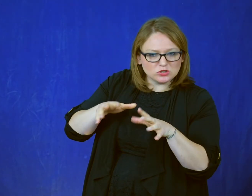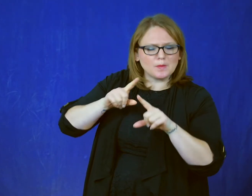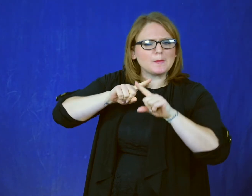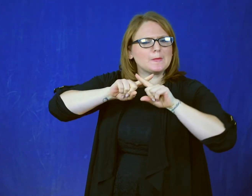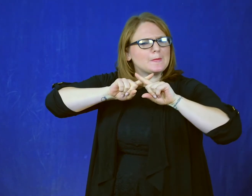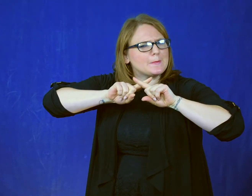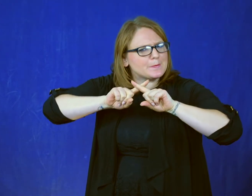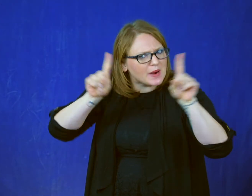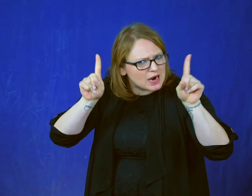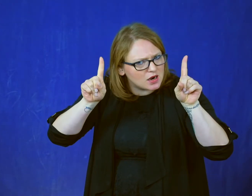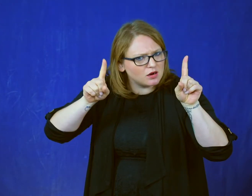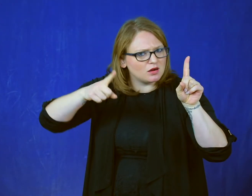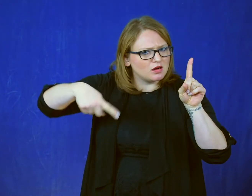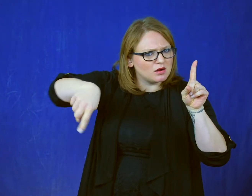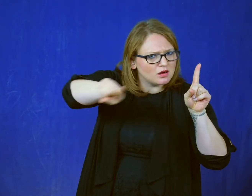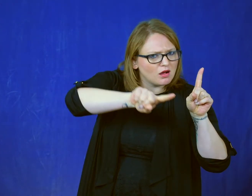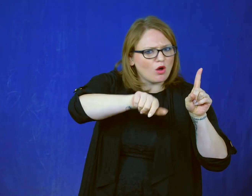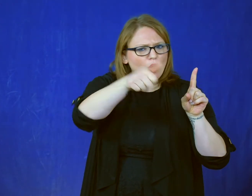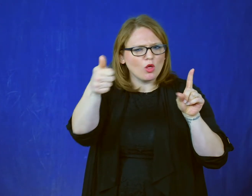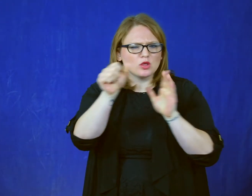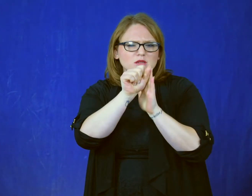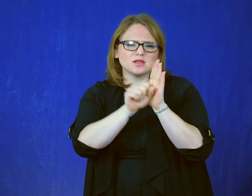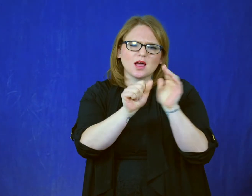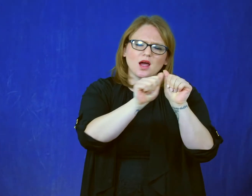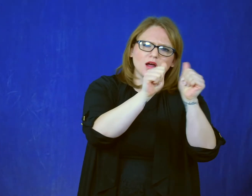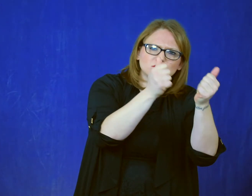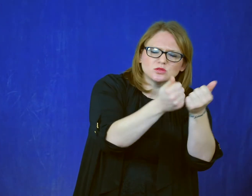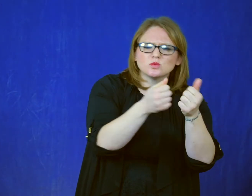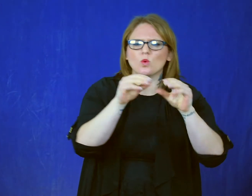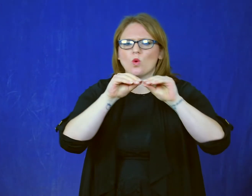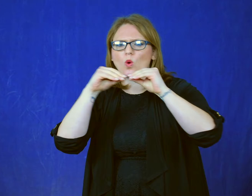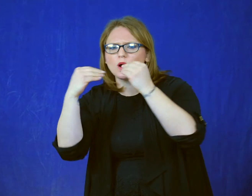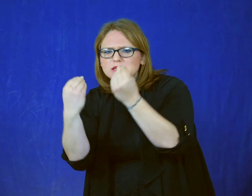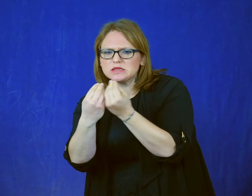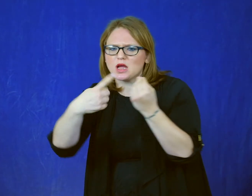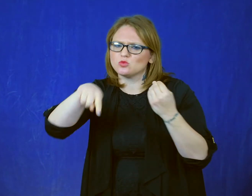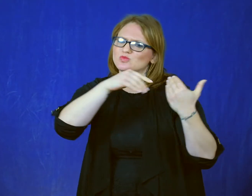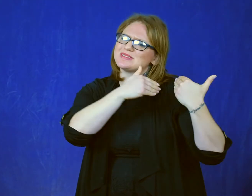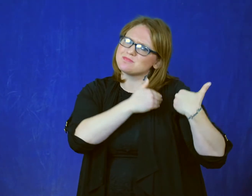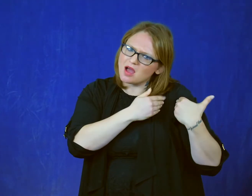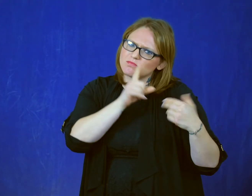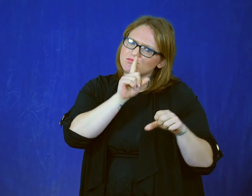we continue to track their results, other state agencies or organizations are responsible for